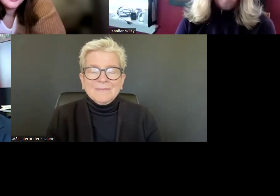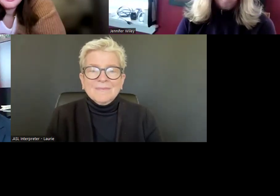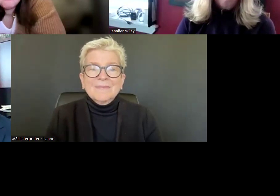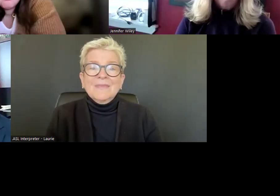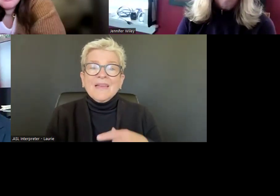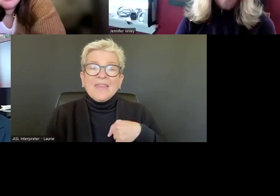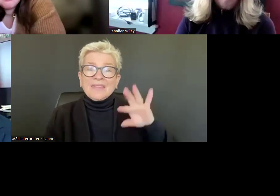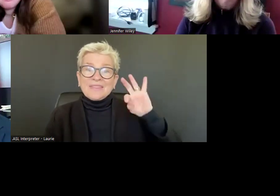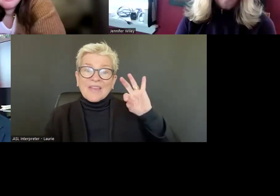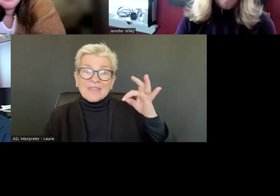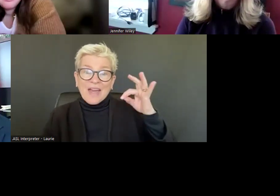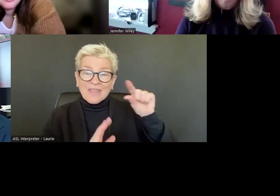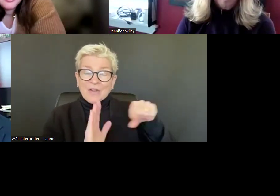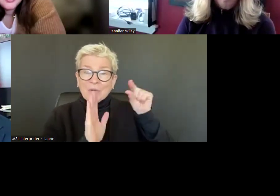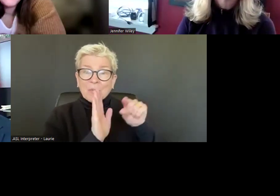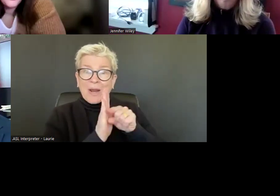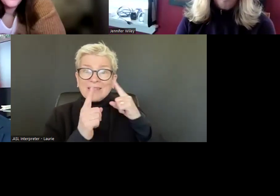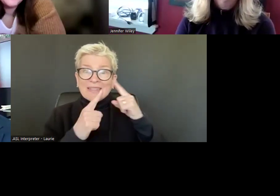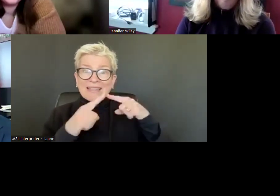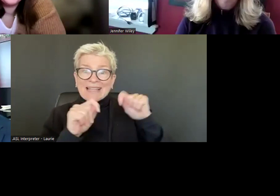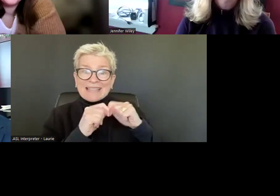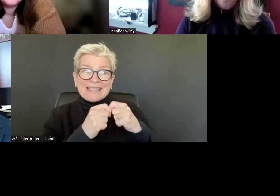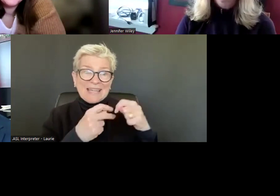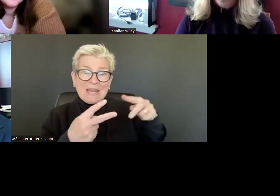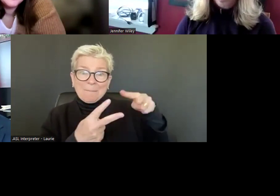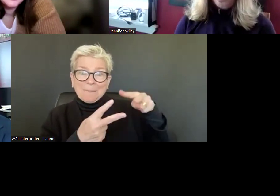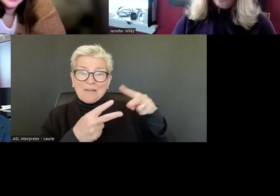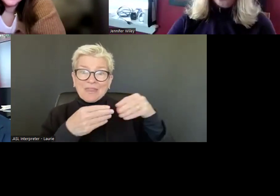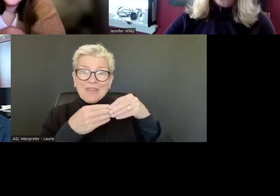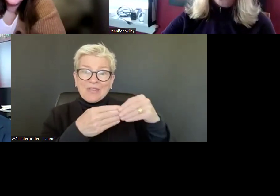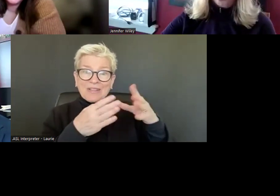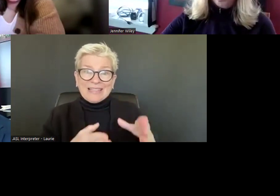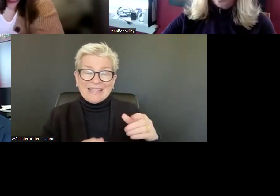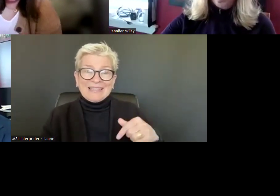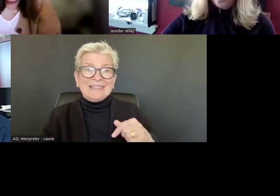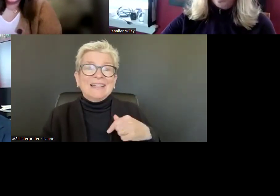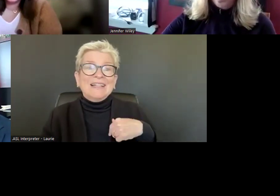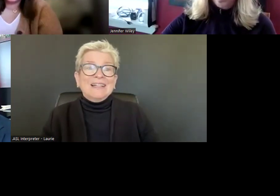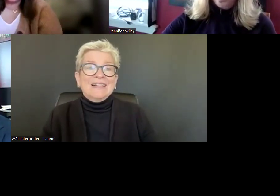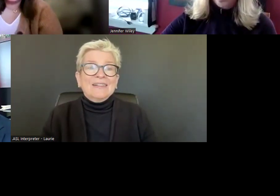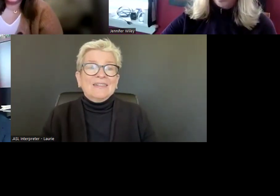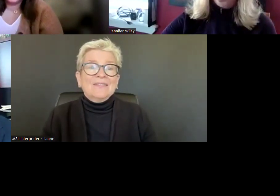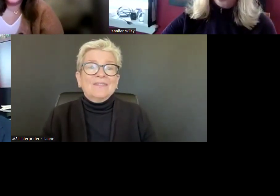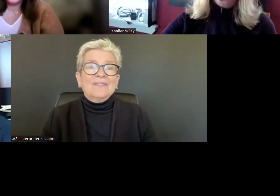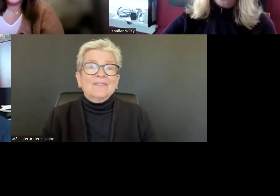success team leads - Samantha Castanada and Bana Perez. So I brought them in to